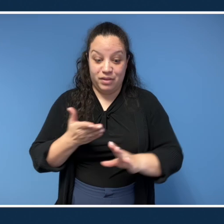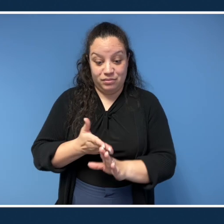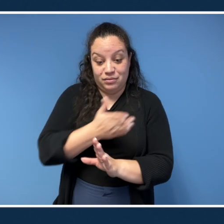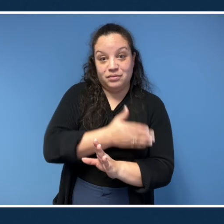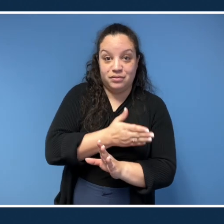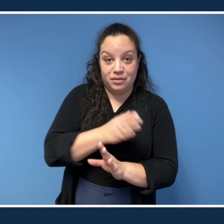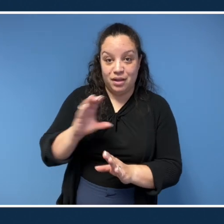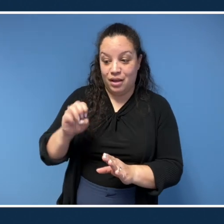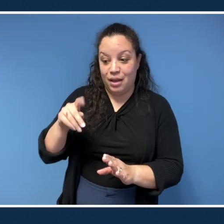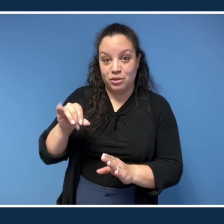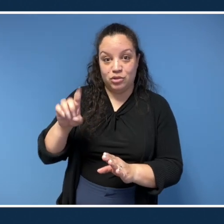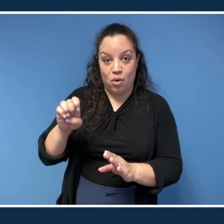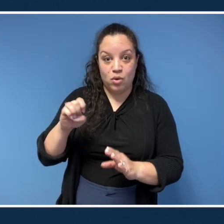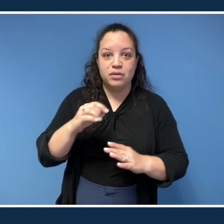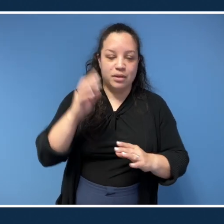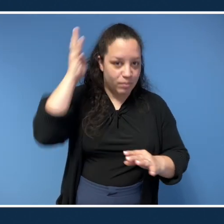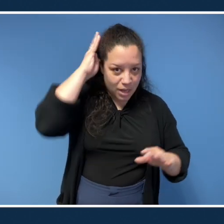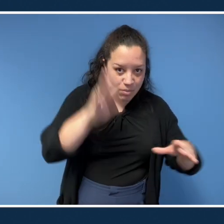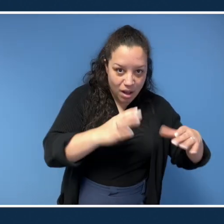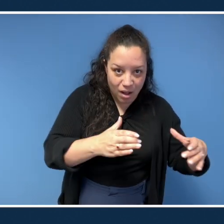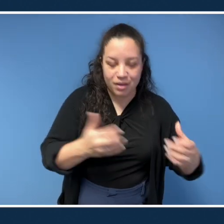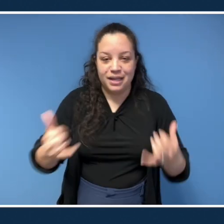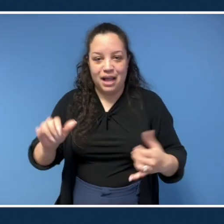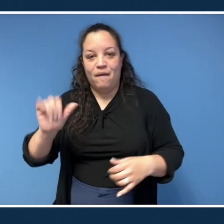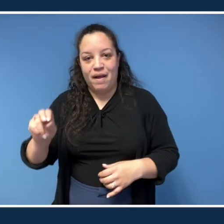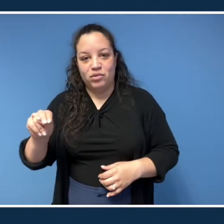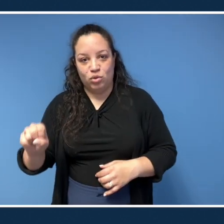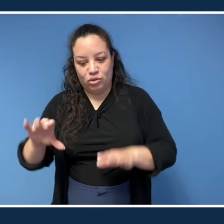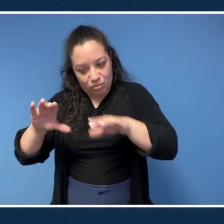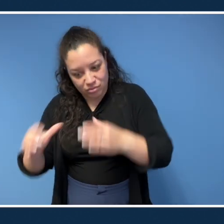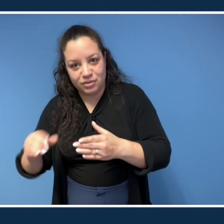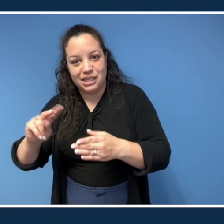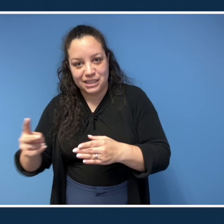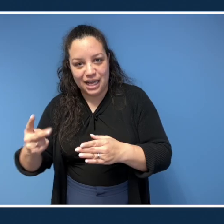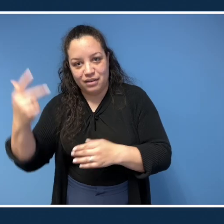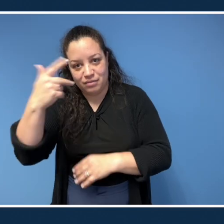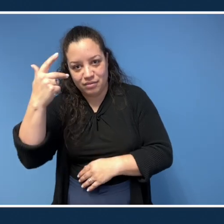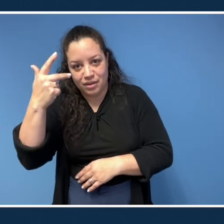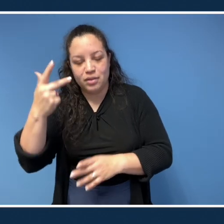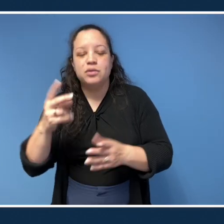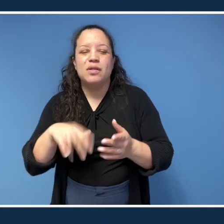African Nova Scotian communities first. We do need to get a little more intentional with our language in that sense.